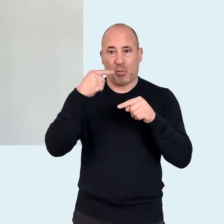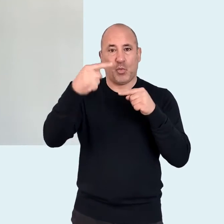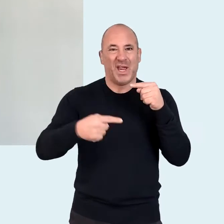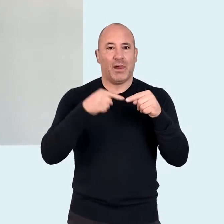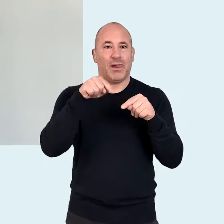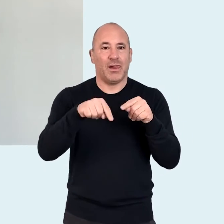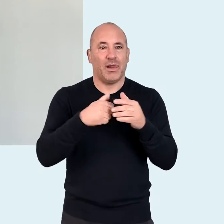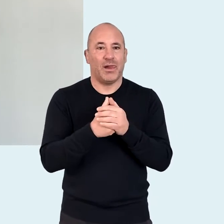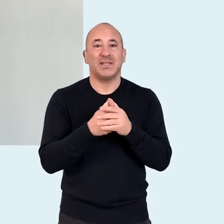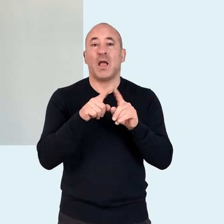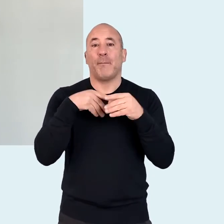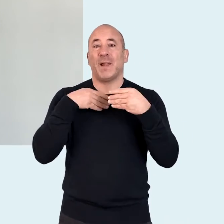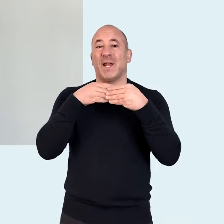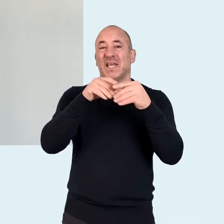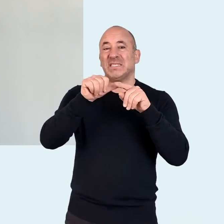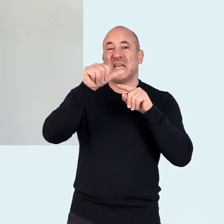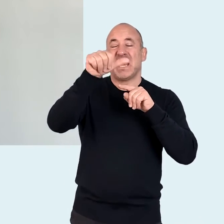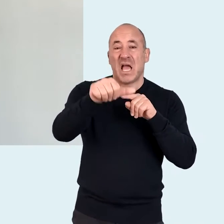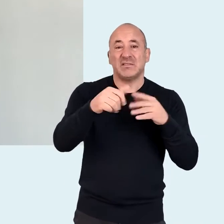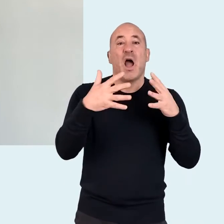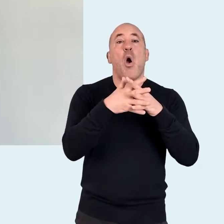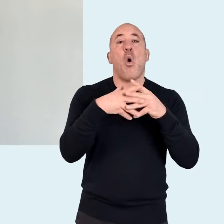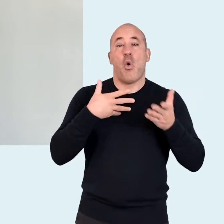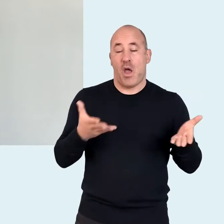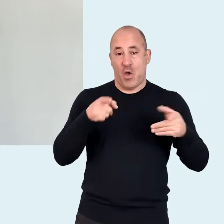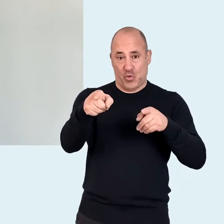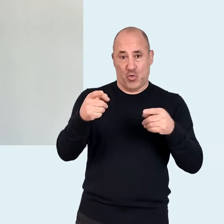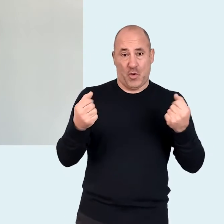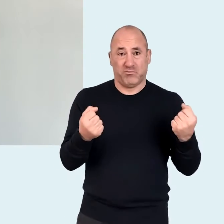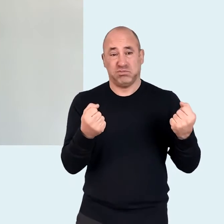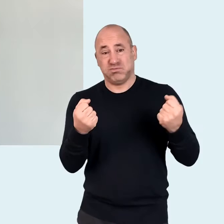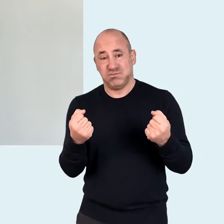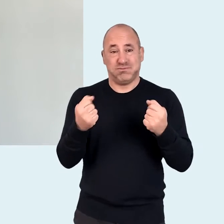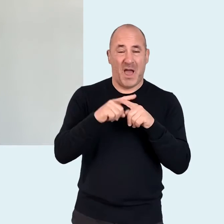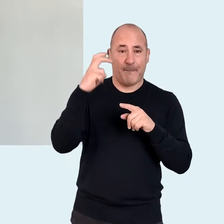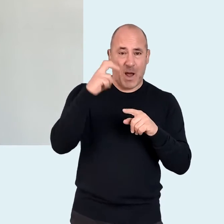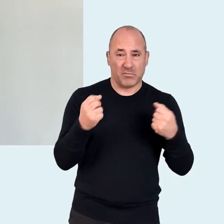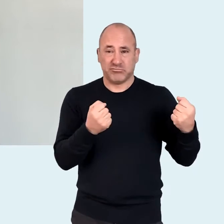a spot as a wheel. But also, I lead into the next activity by letting them drive around